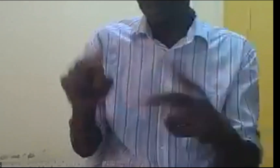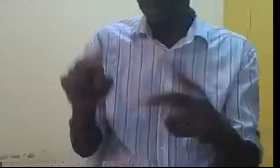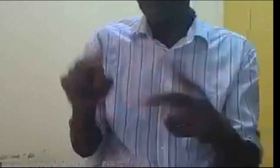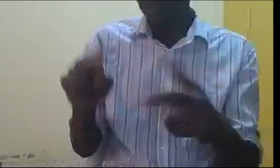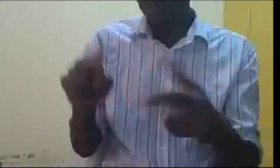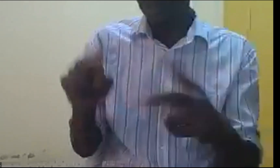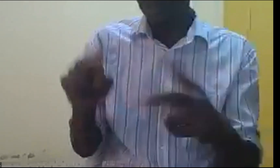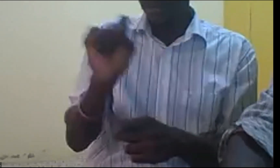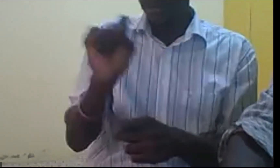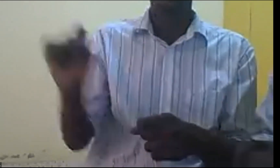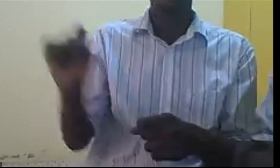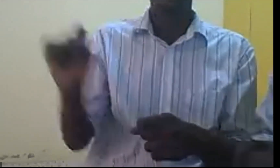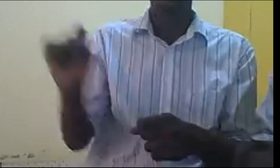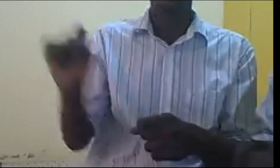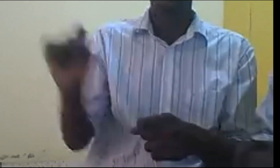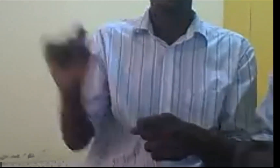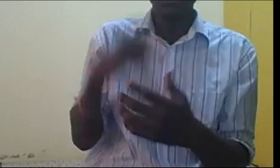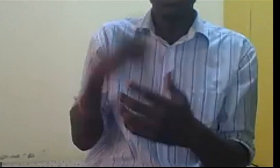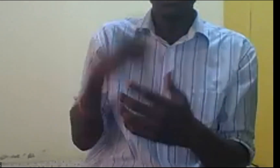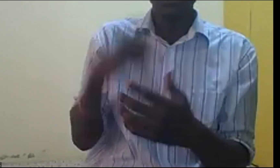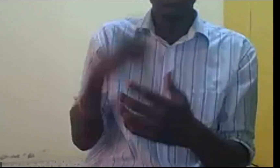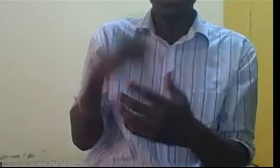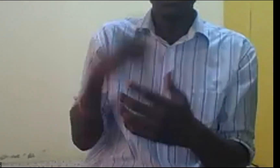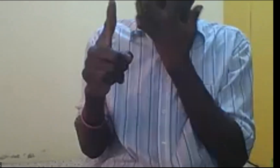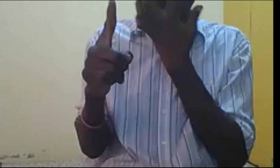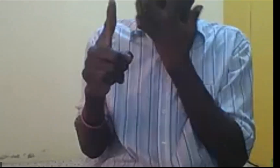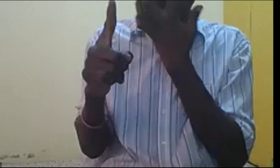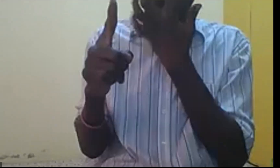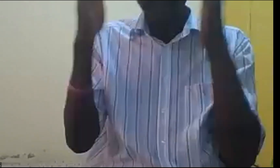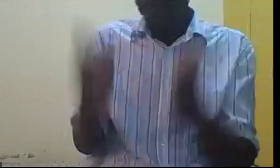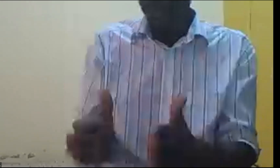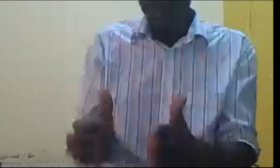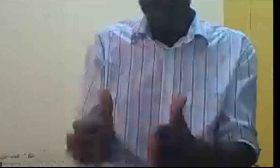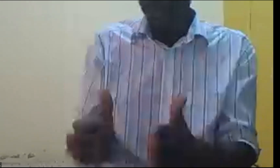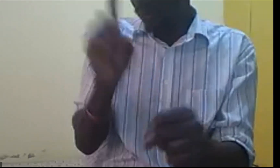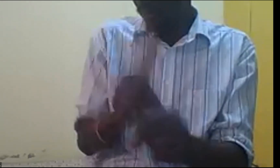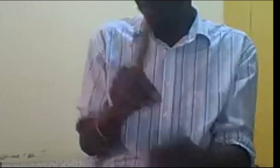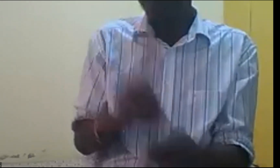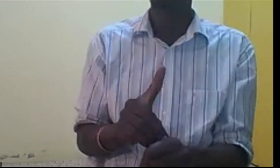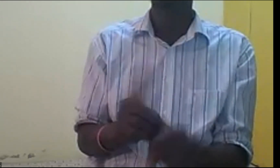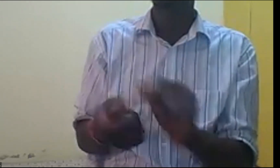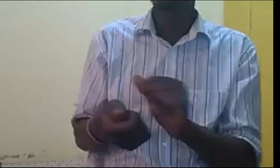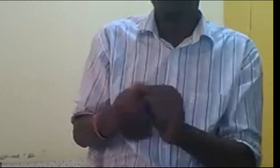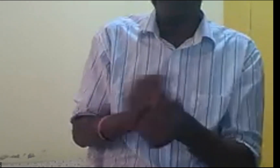So I'm really sorry for cutting you off. But can you please?